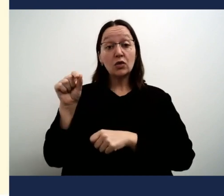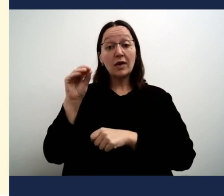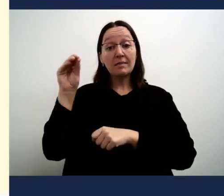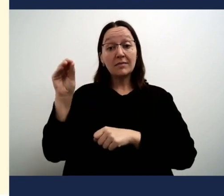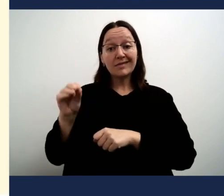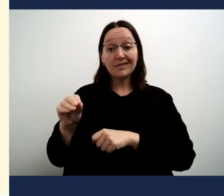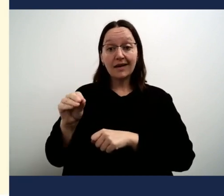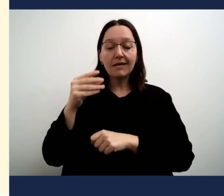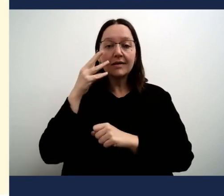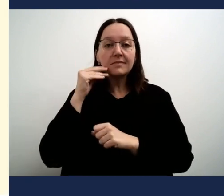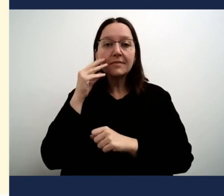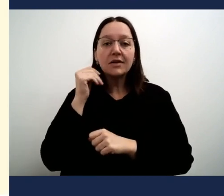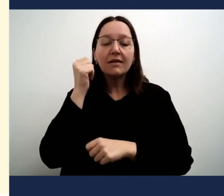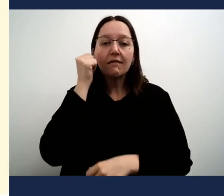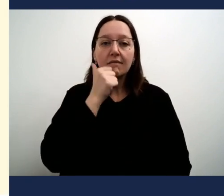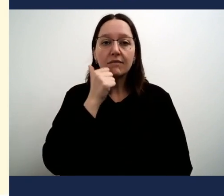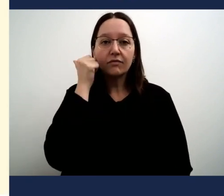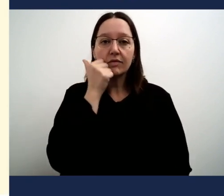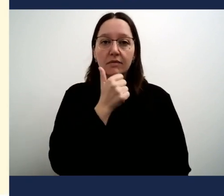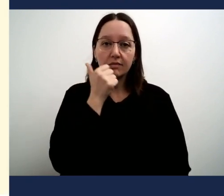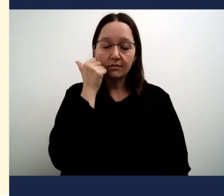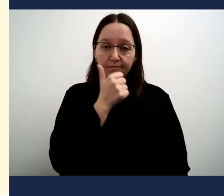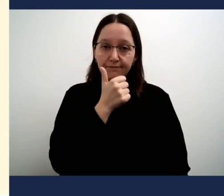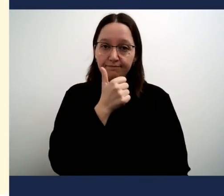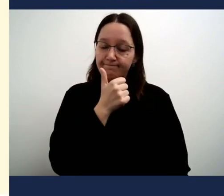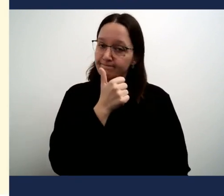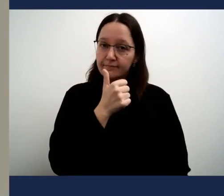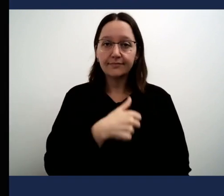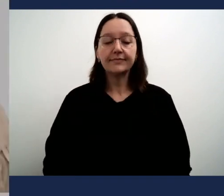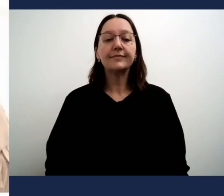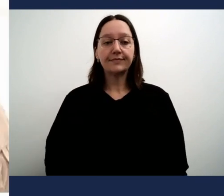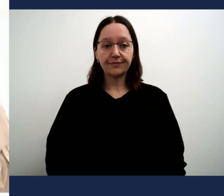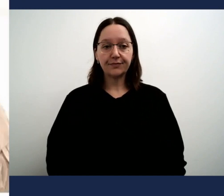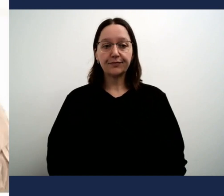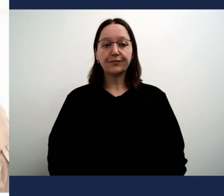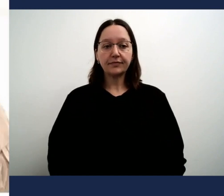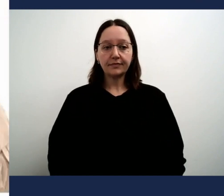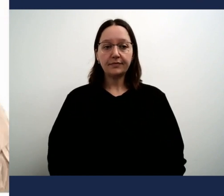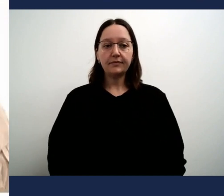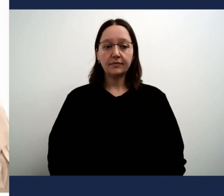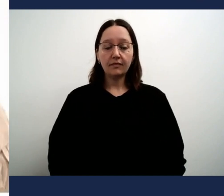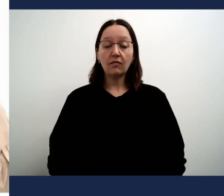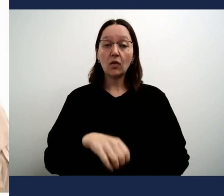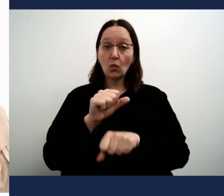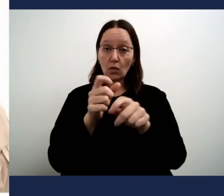than any other group in the country. So this includes at the airport. When applying for a job, when interacting with law